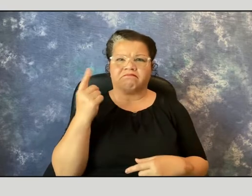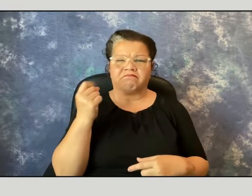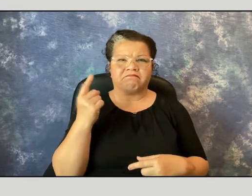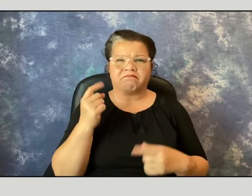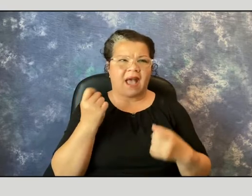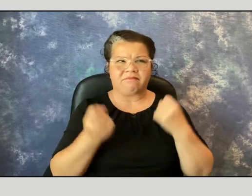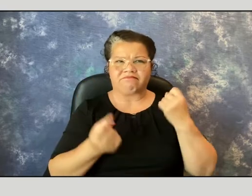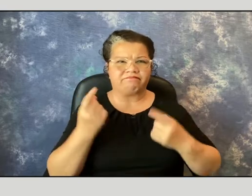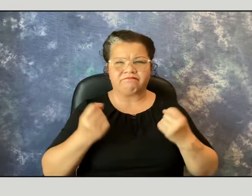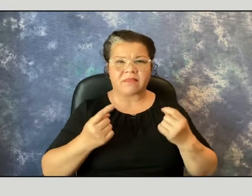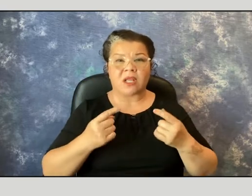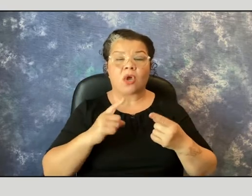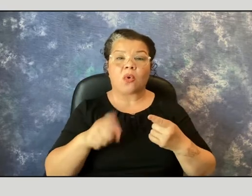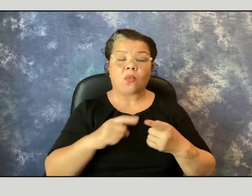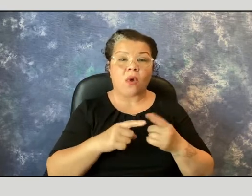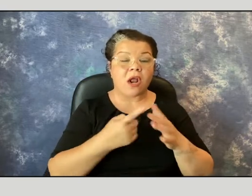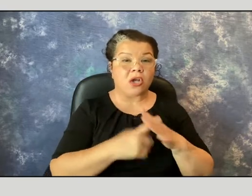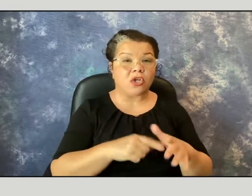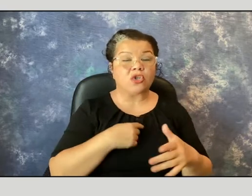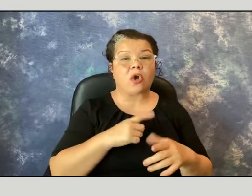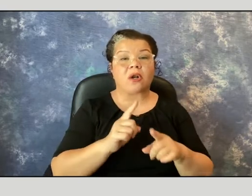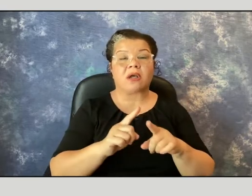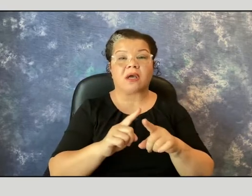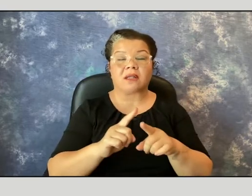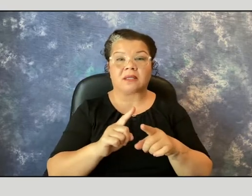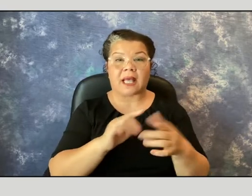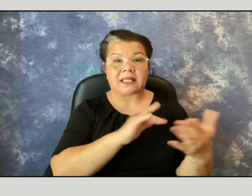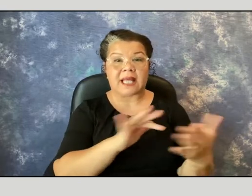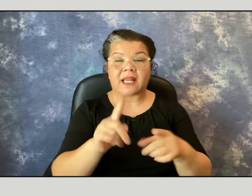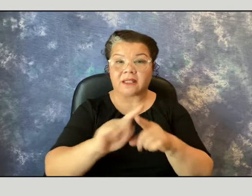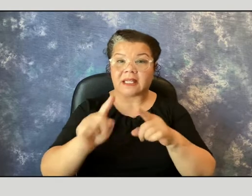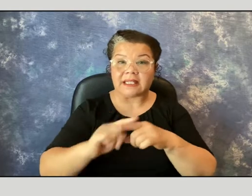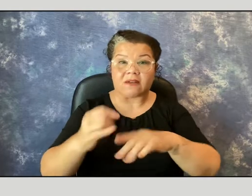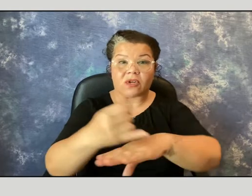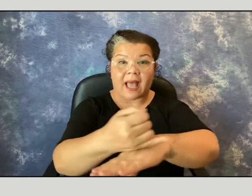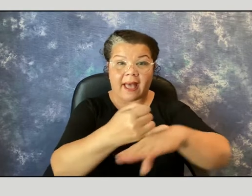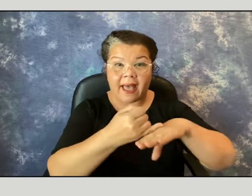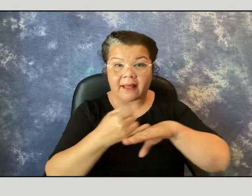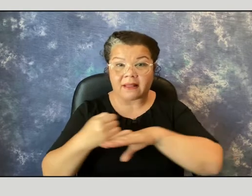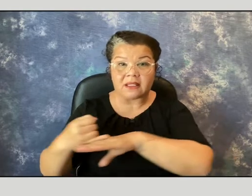Martinique, Curacao, all these other non-sovereign places in the Caribbean, that's when I realized,